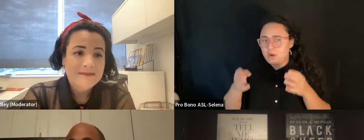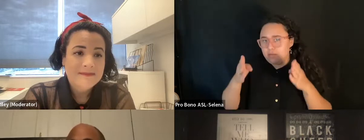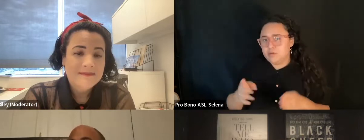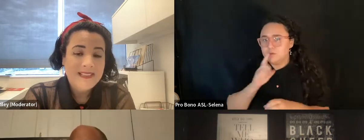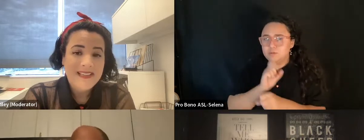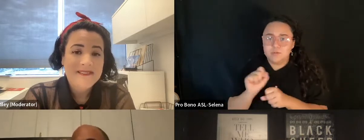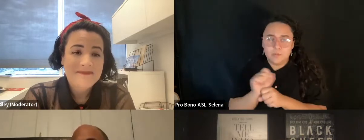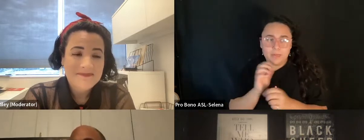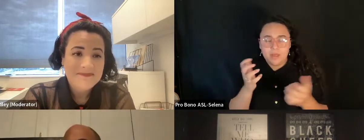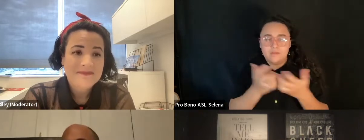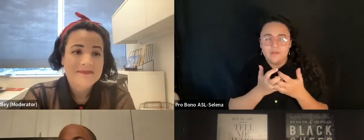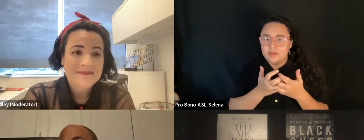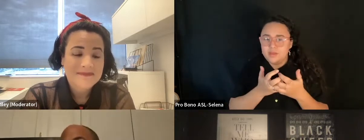And that became the source of our fascination.